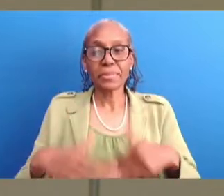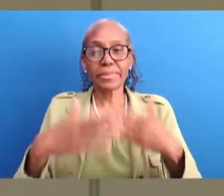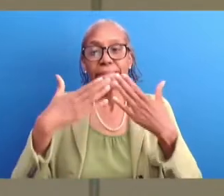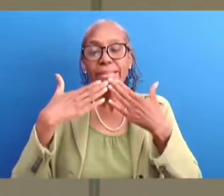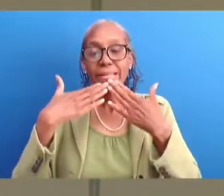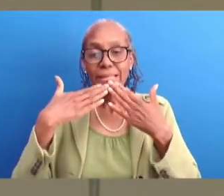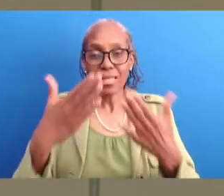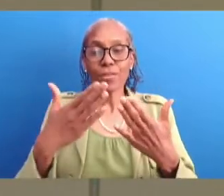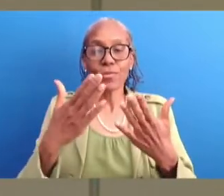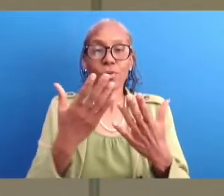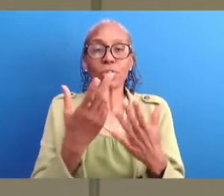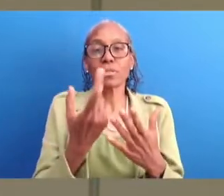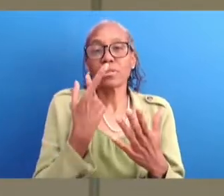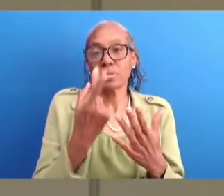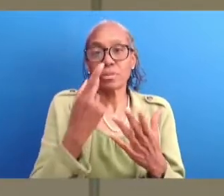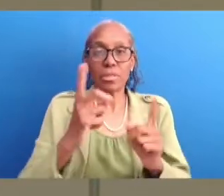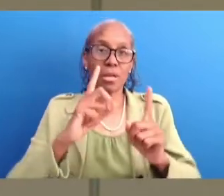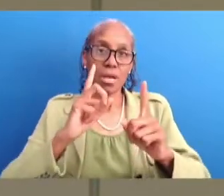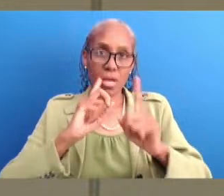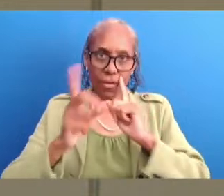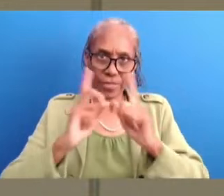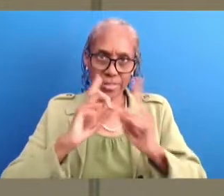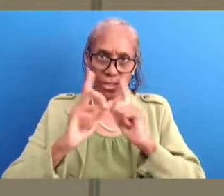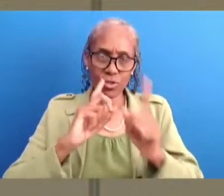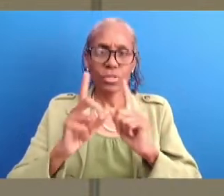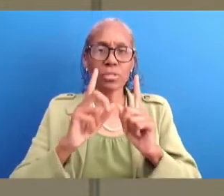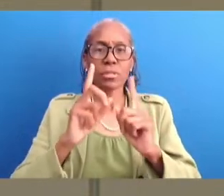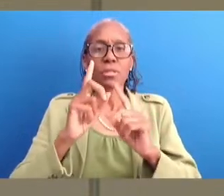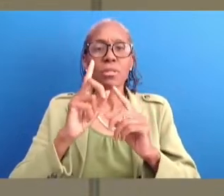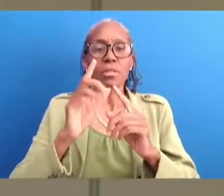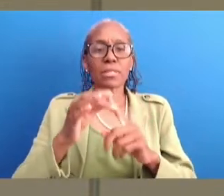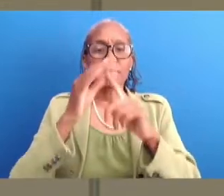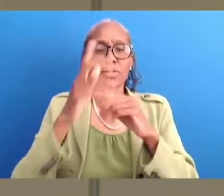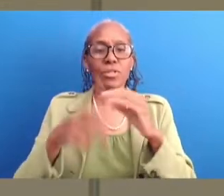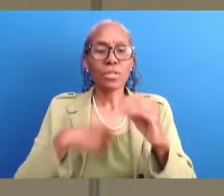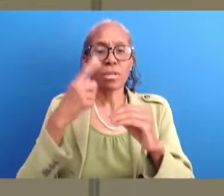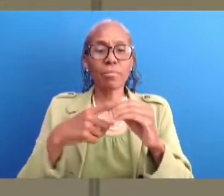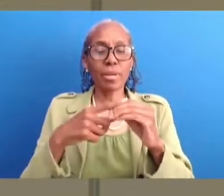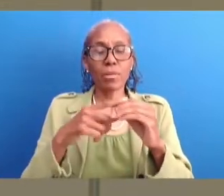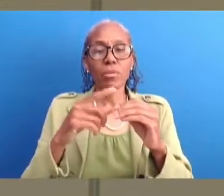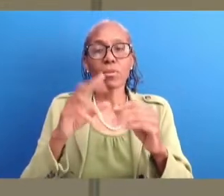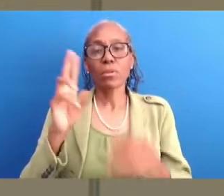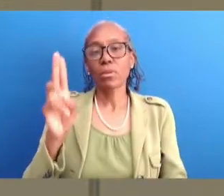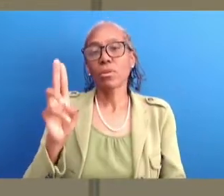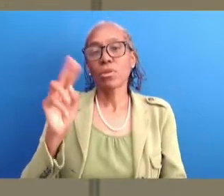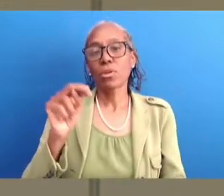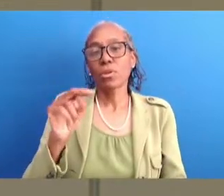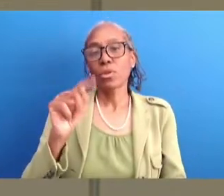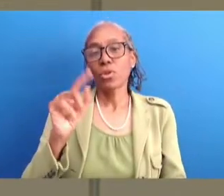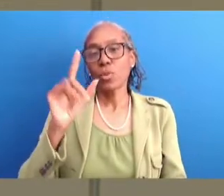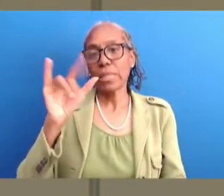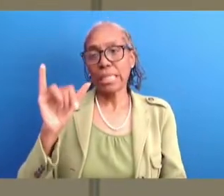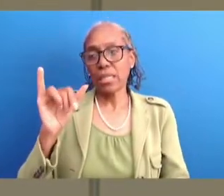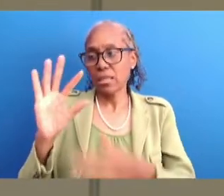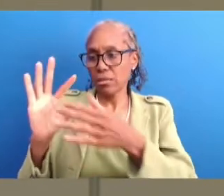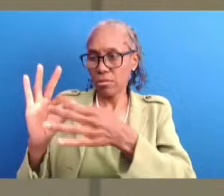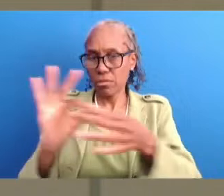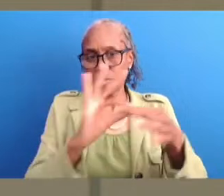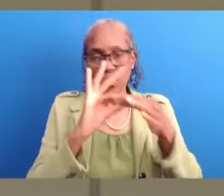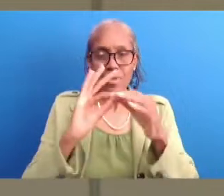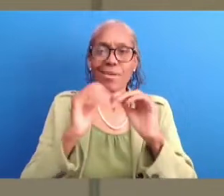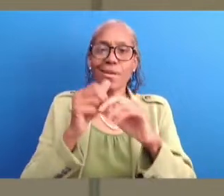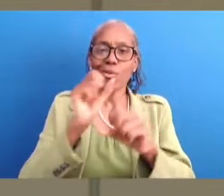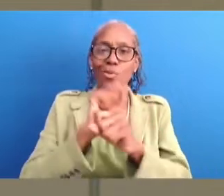I -- I'M JUST REALLY SO THANKFUL